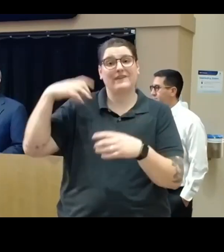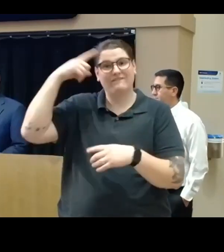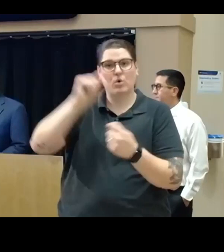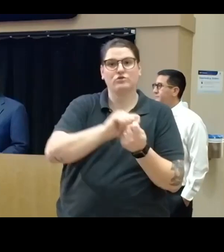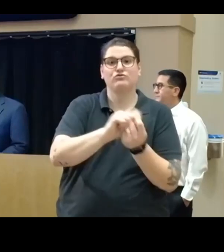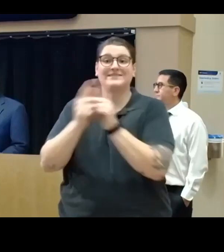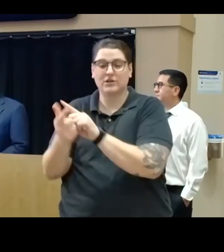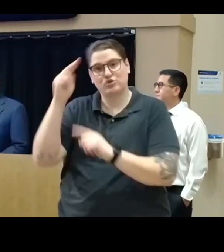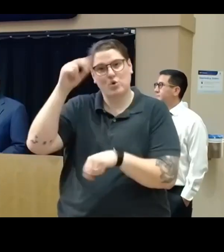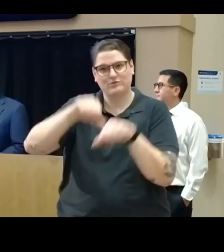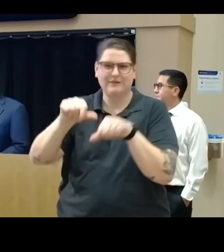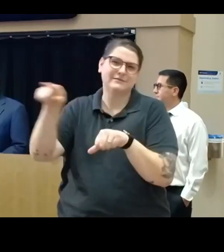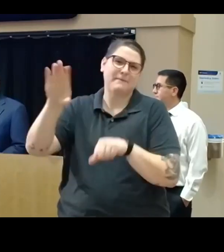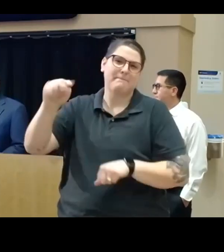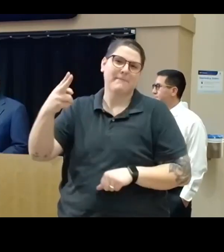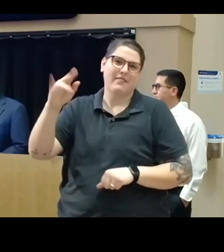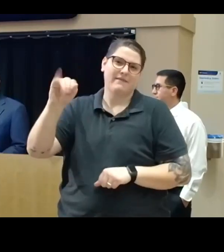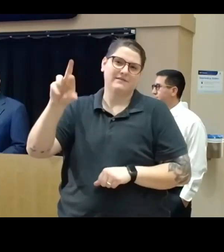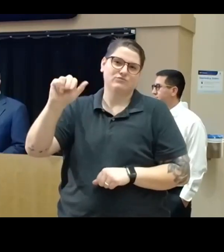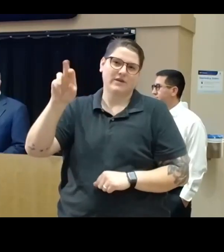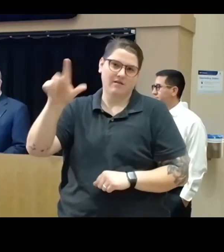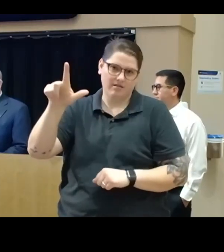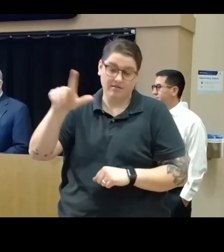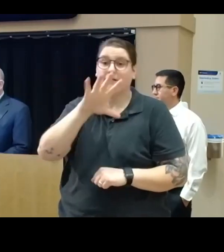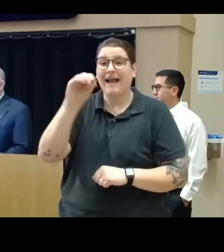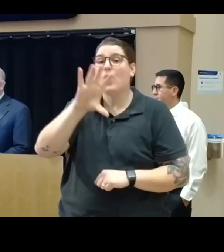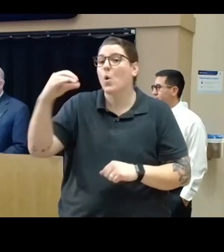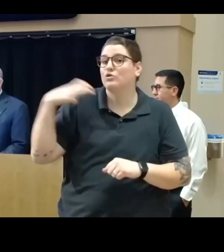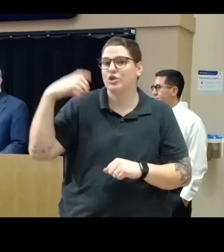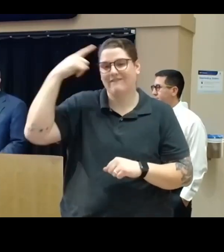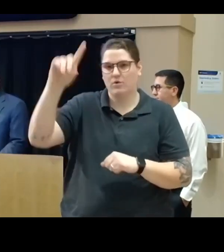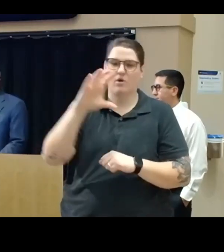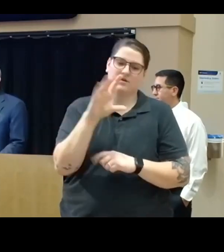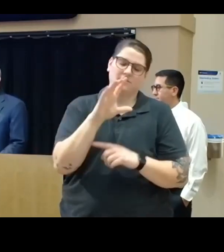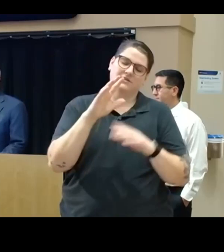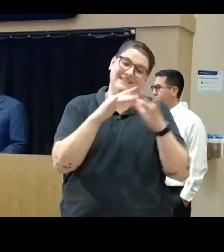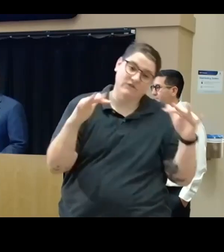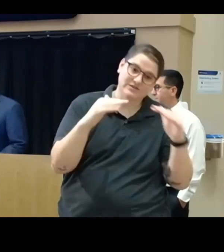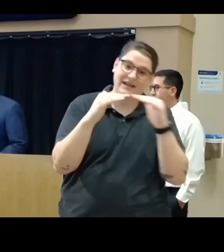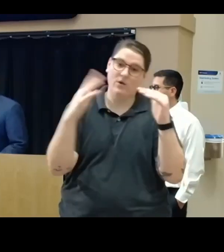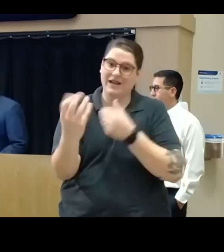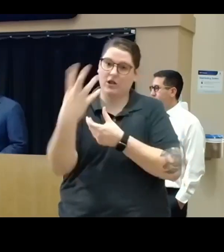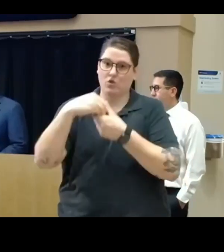at Beth Israel and the co-chair of the diversity equity and inclusion committee also at Beth Israel